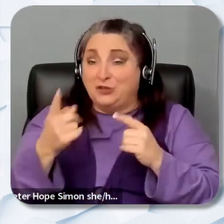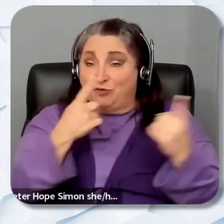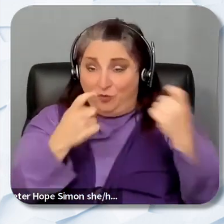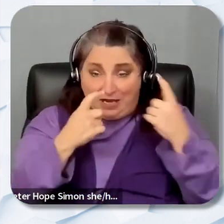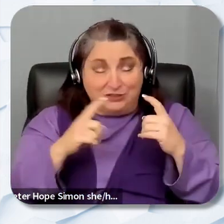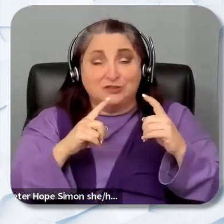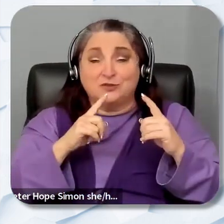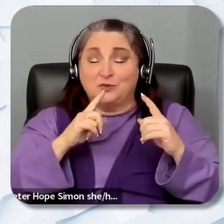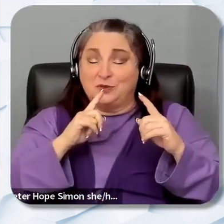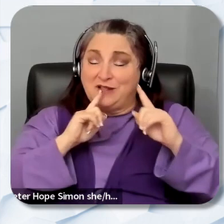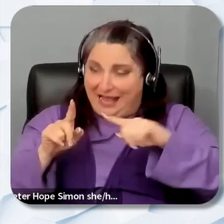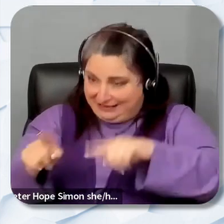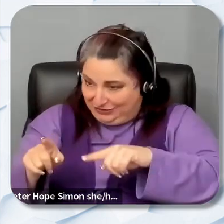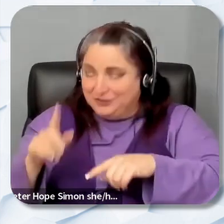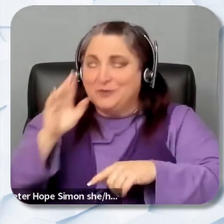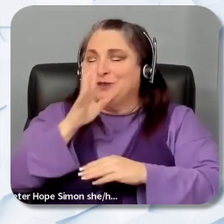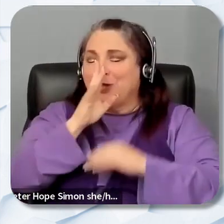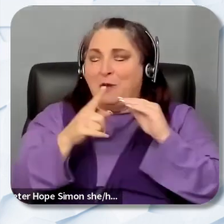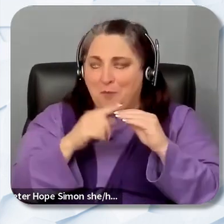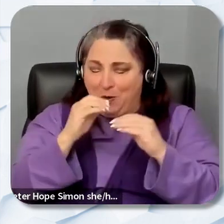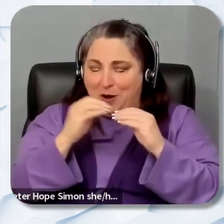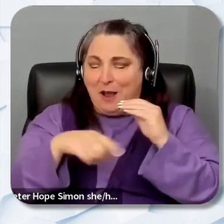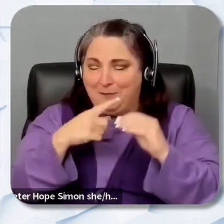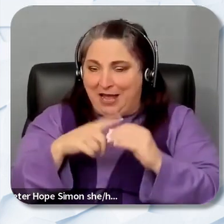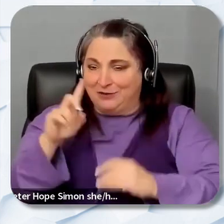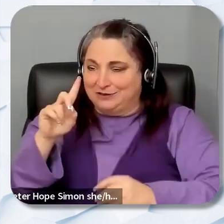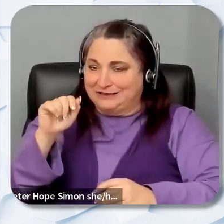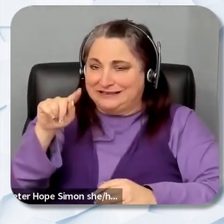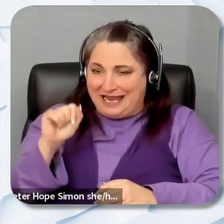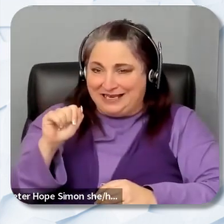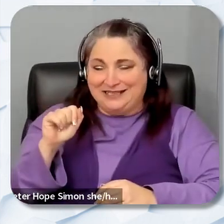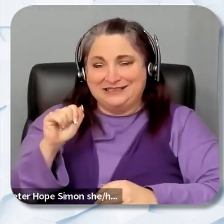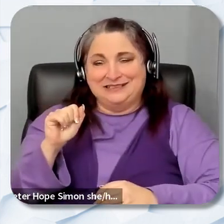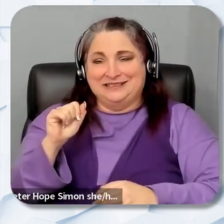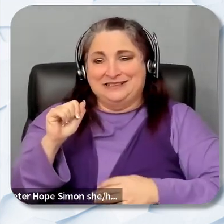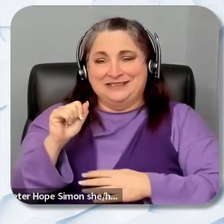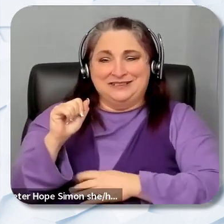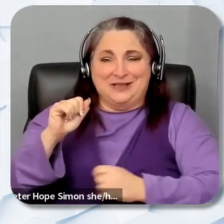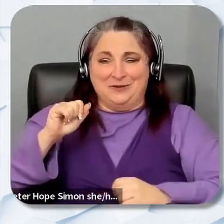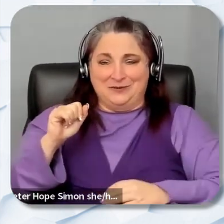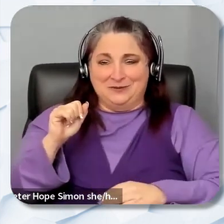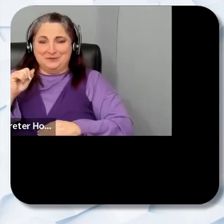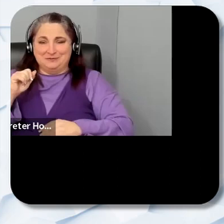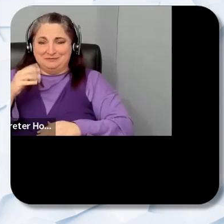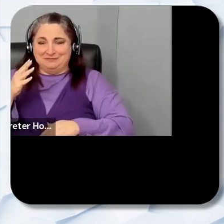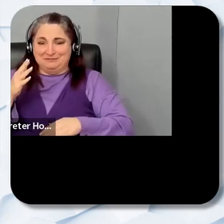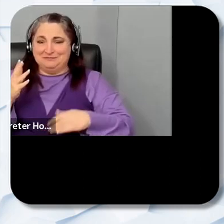We're going to be talking a little bit more about data, so that. But I do want to introduce